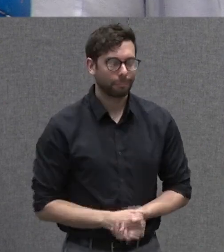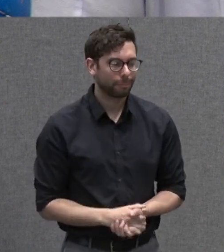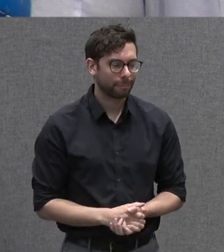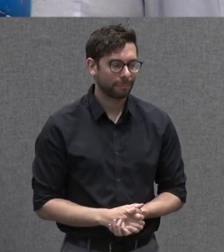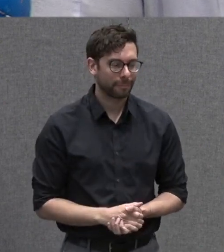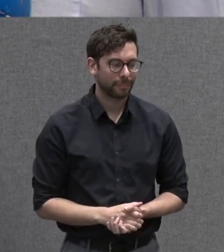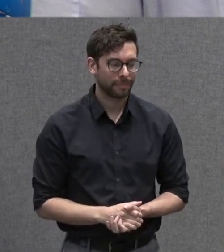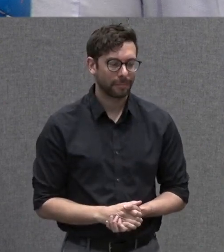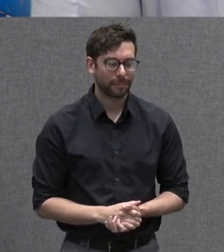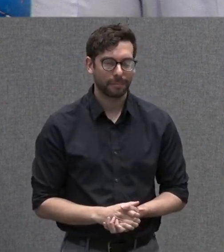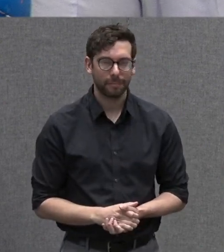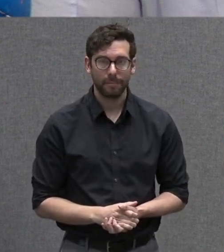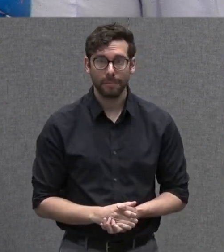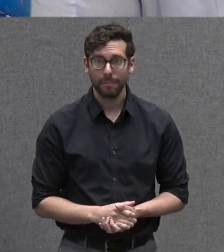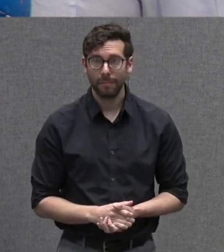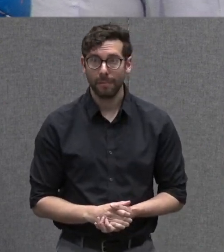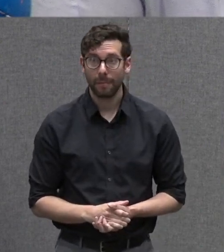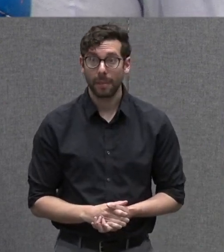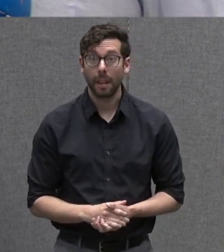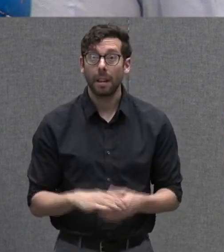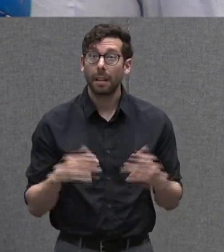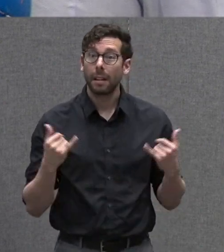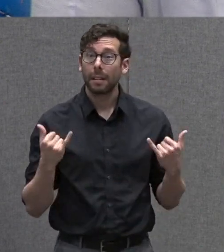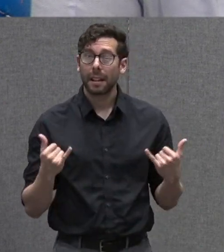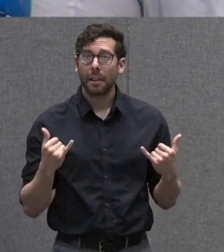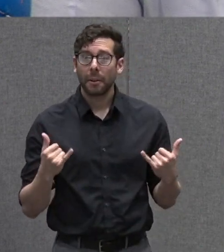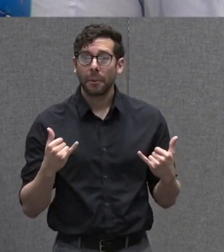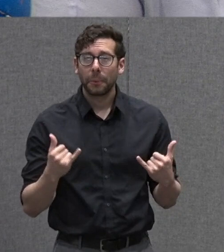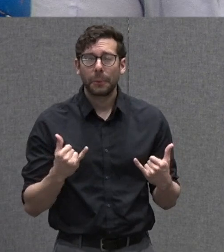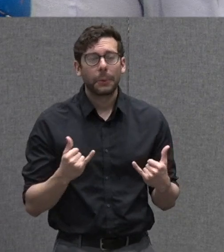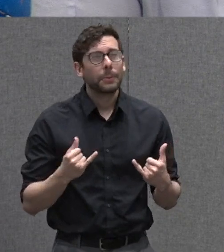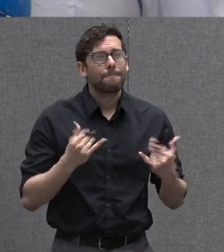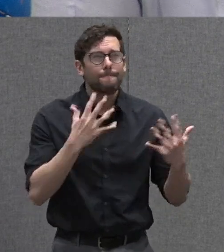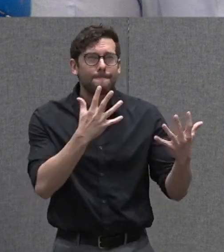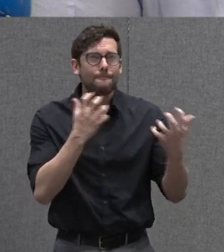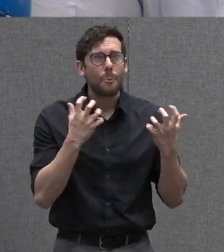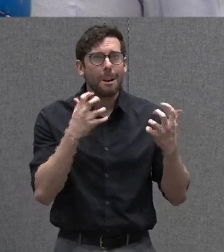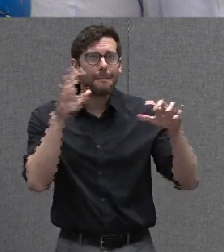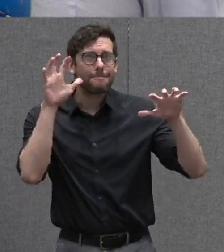And a wish for rain, and then it rains.